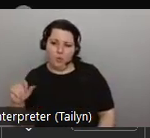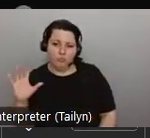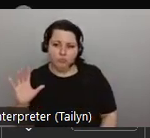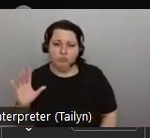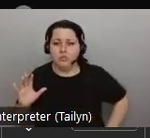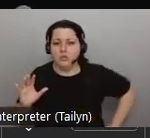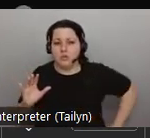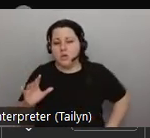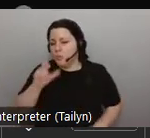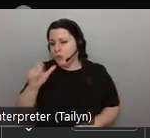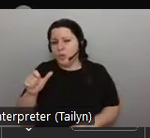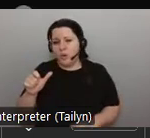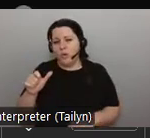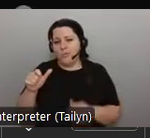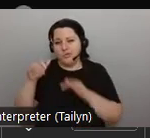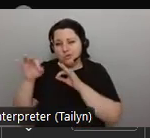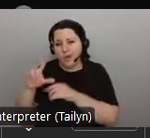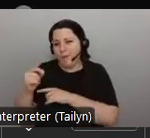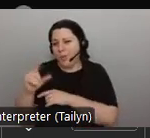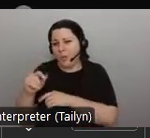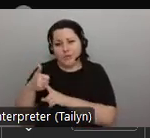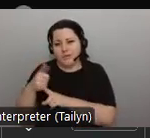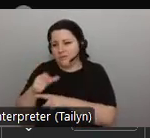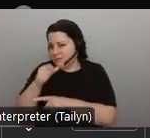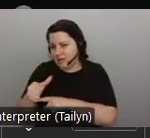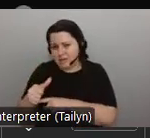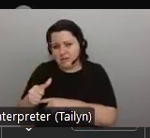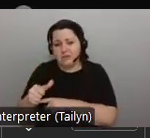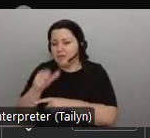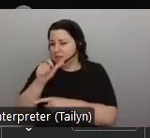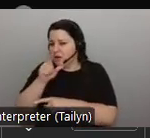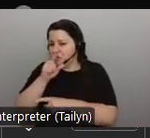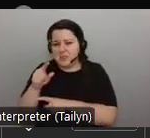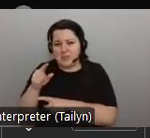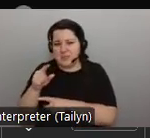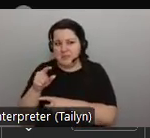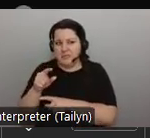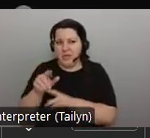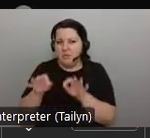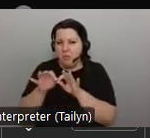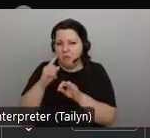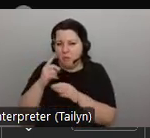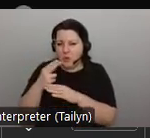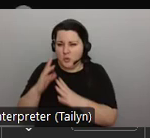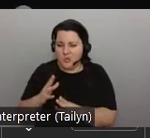We just have MDTAP logo as the description. We don't go into a description of the logo itself,